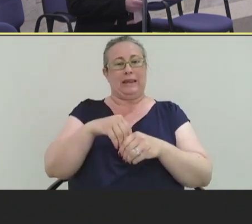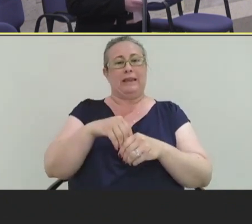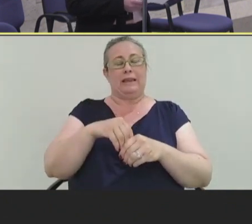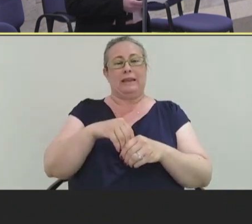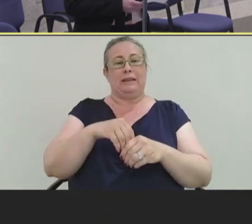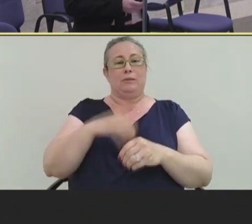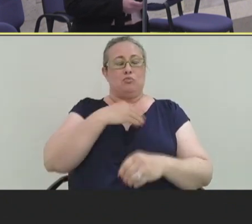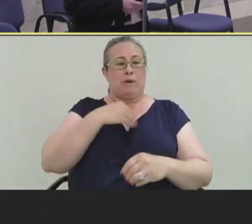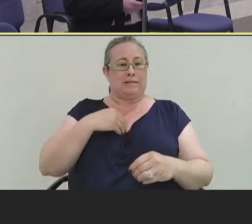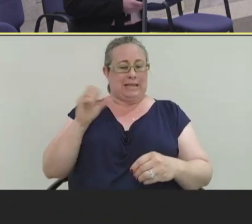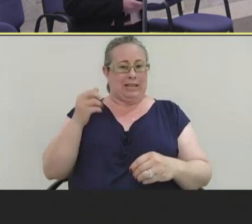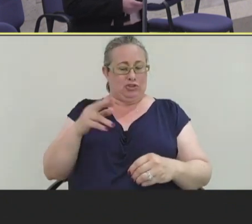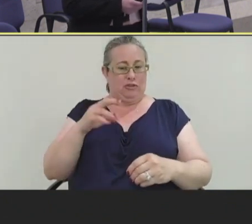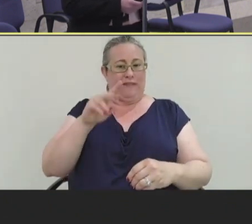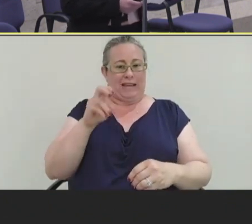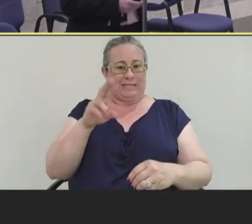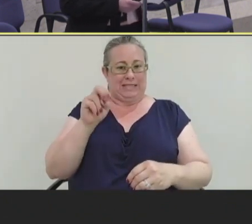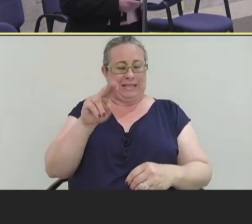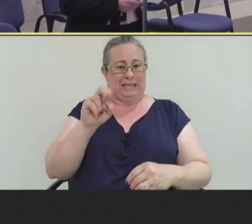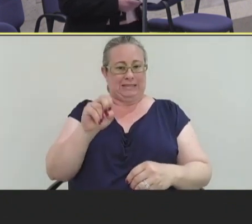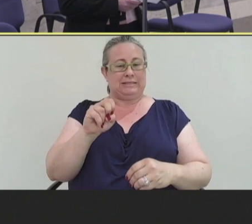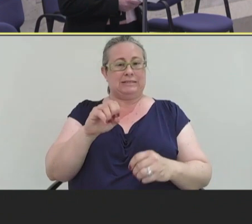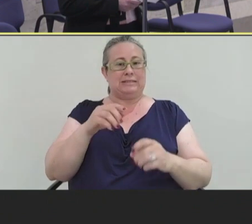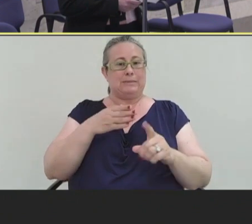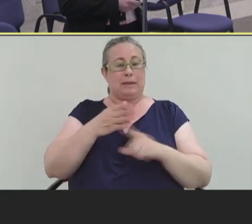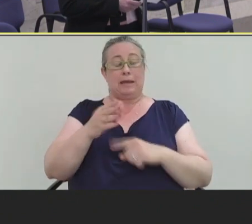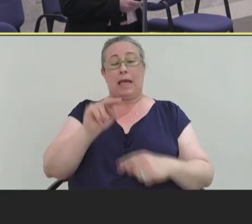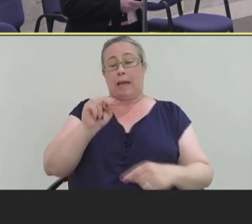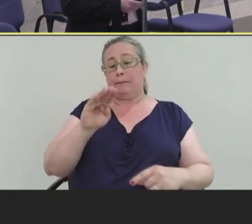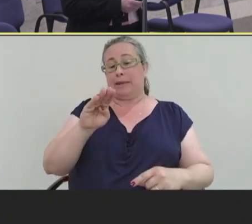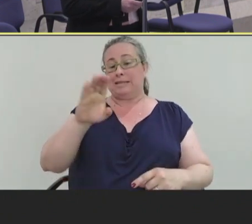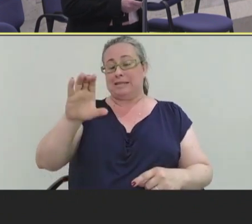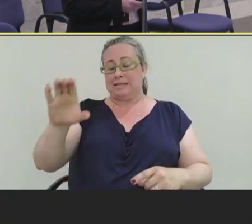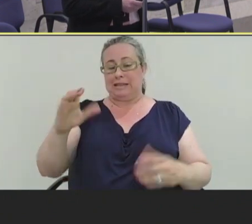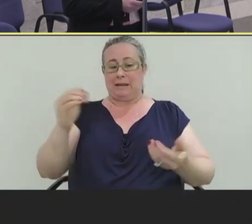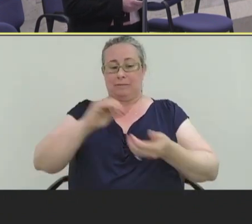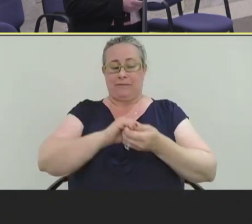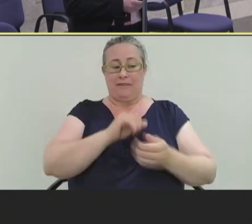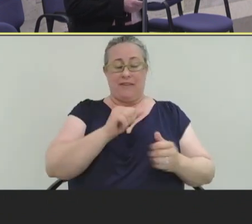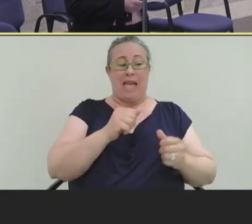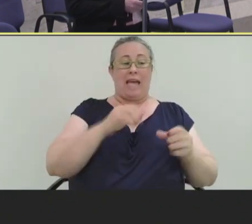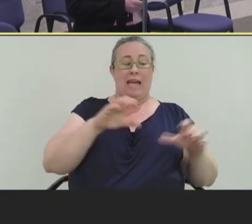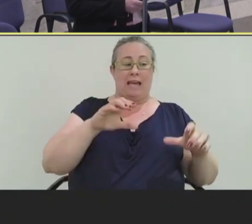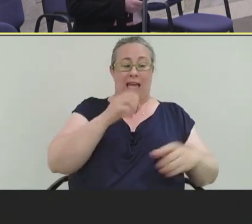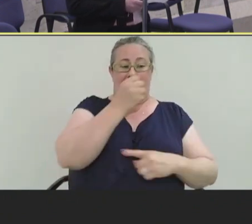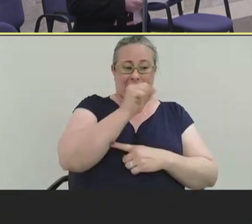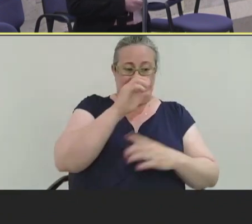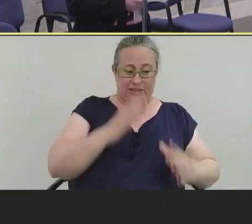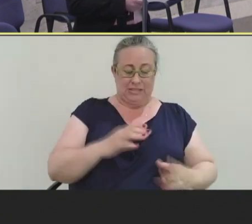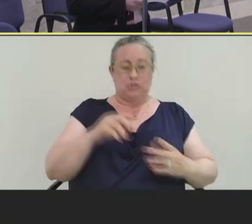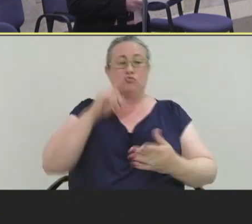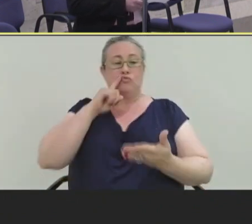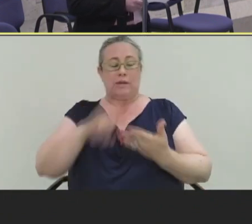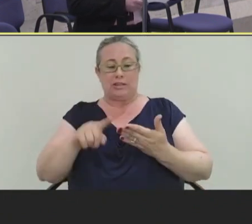So, founded in 1991, NBCC is a collaboration of activists, survivors, researchers, grassroots and